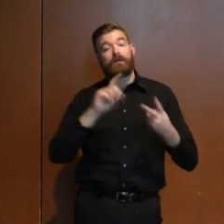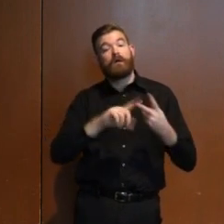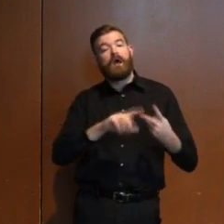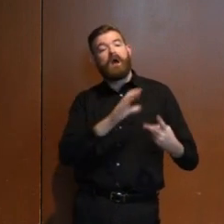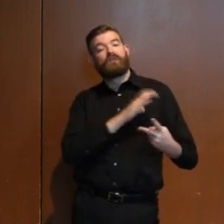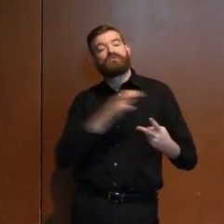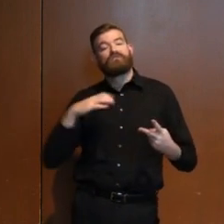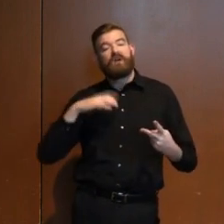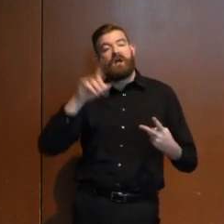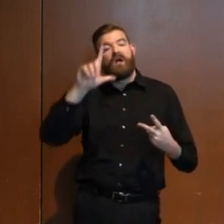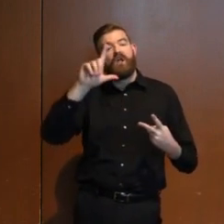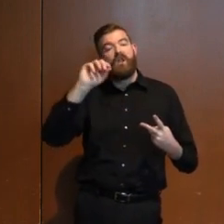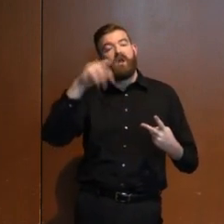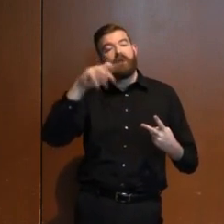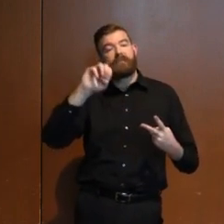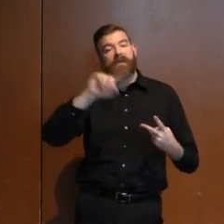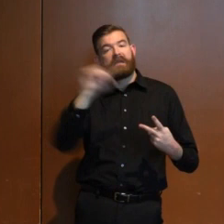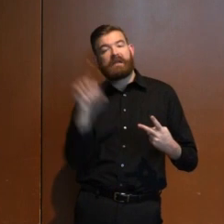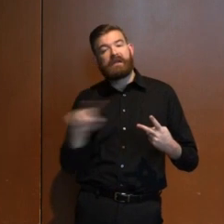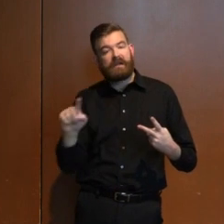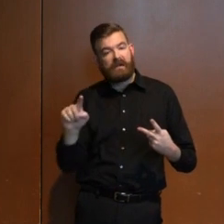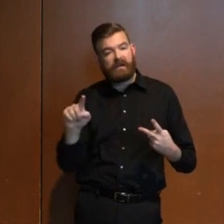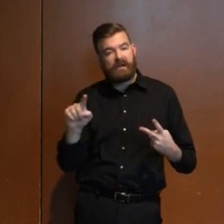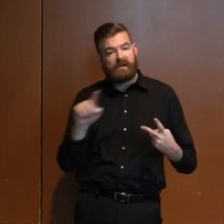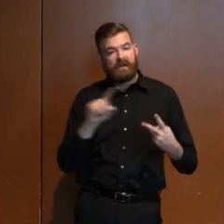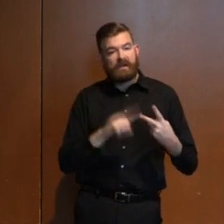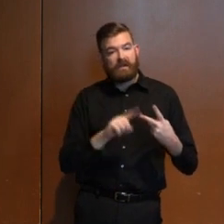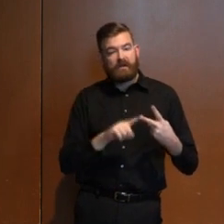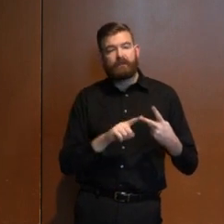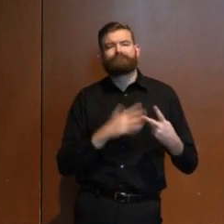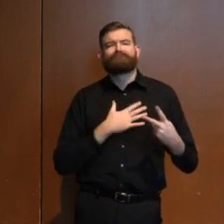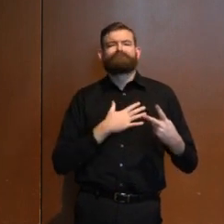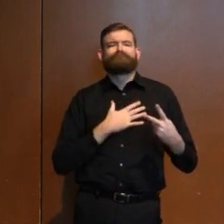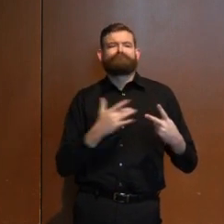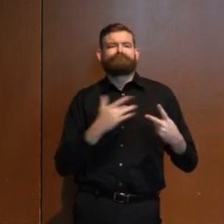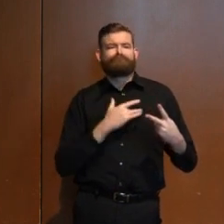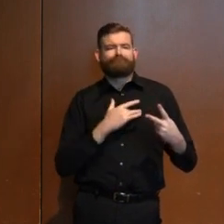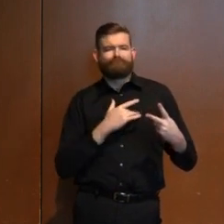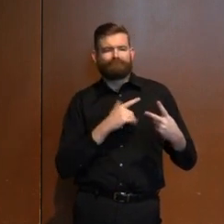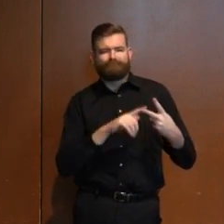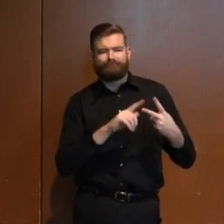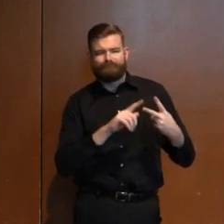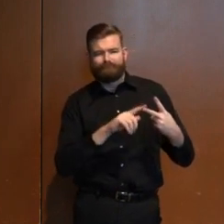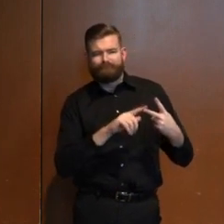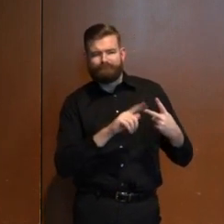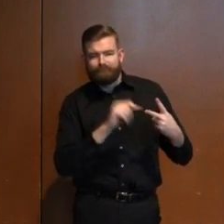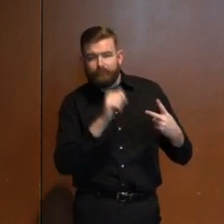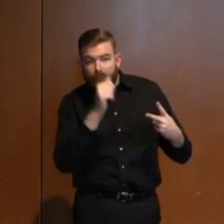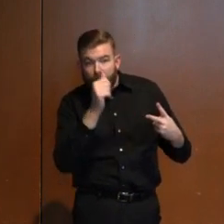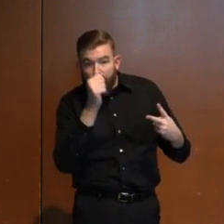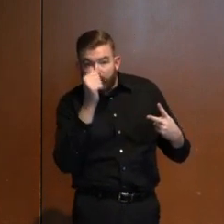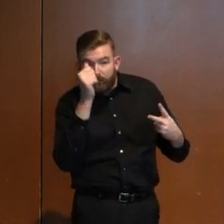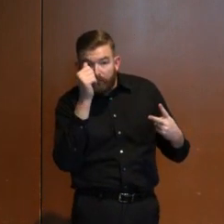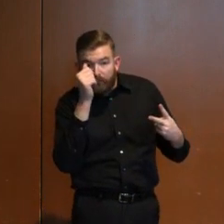I WANT TO GIVE A SHOUT OUT TO SENATOR JOE VITALI AND ASSEMBLYWOMAN LOPEZ WHO JUST TRAGICALLY LOST HER BROTHER SUDDENLY.